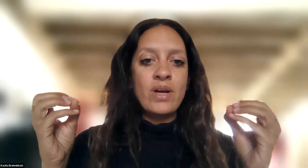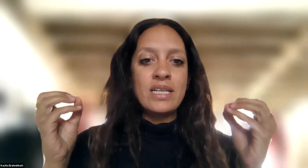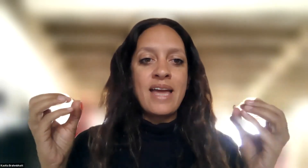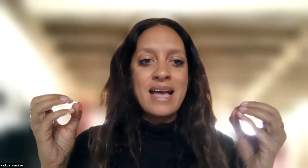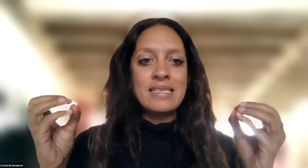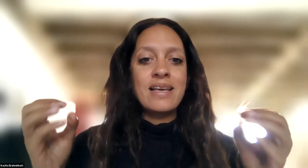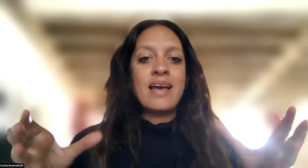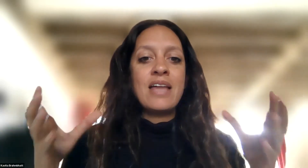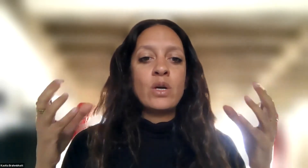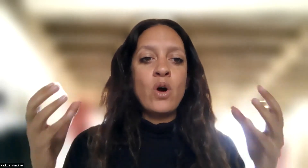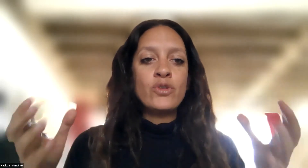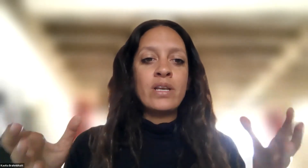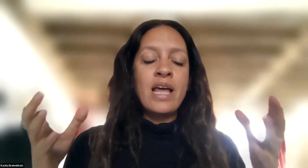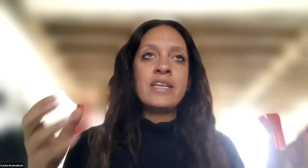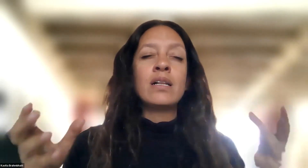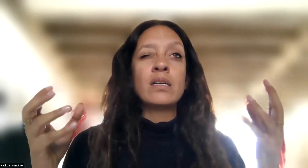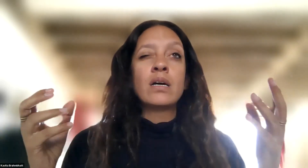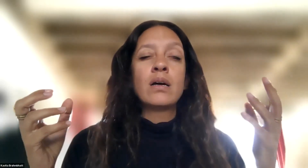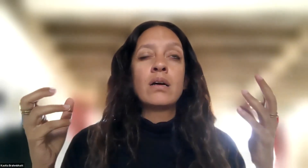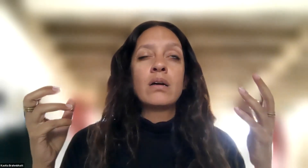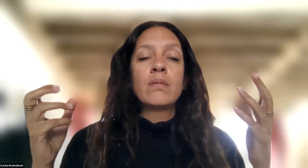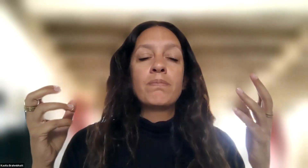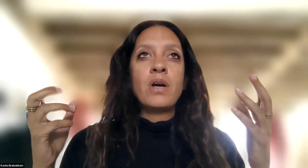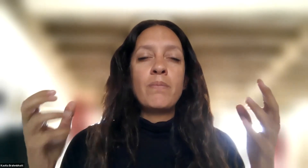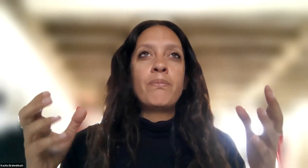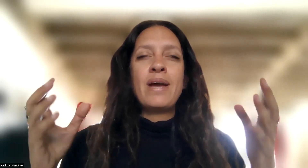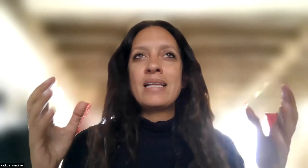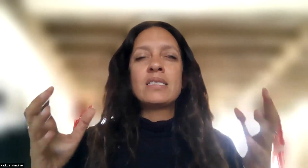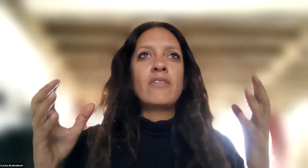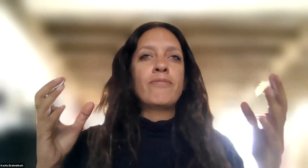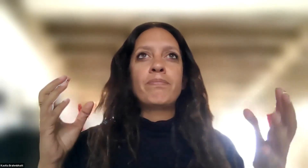guidance. Then we also have an indicator on accessibility. These